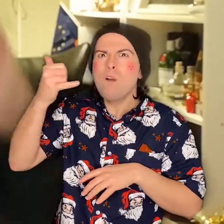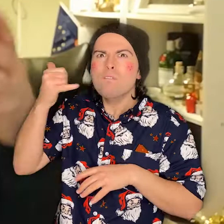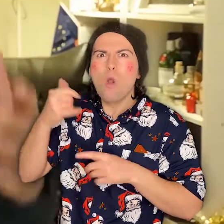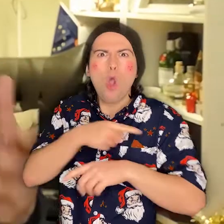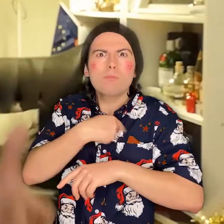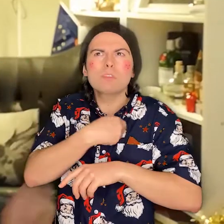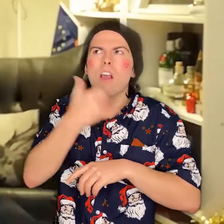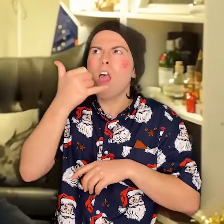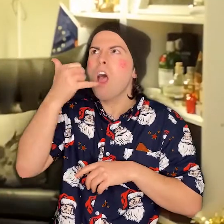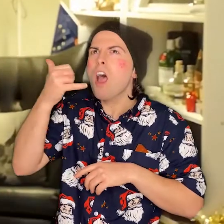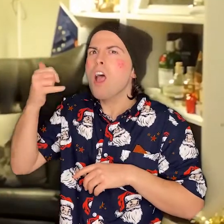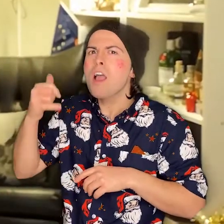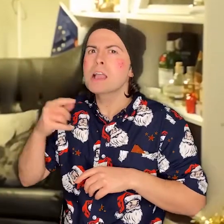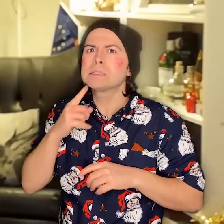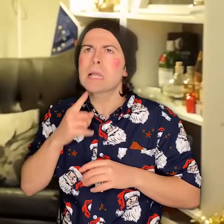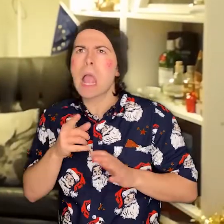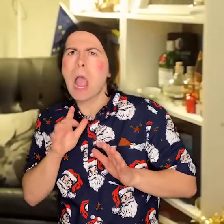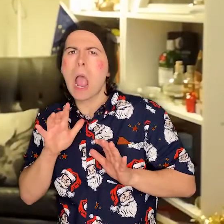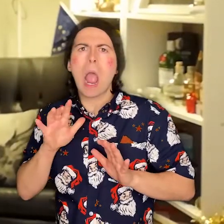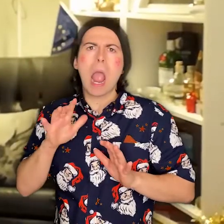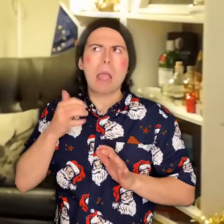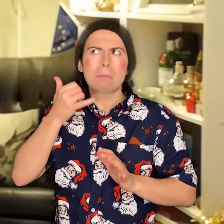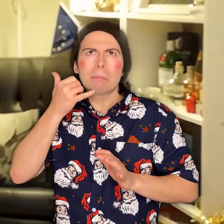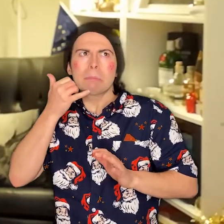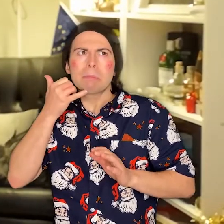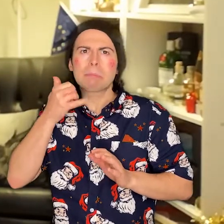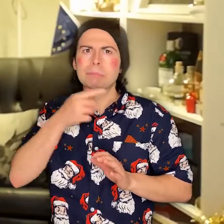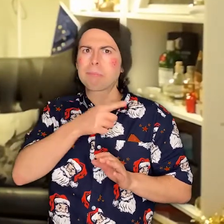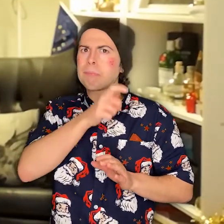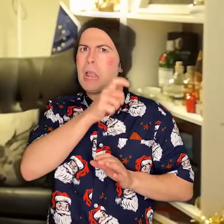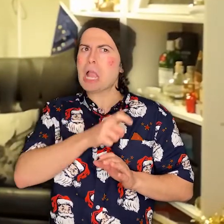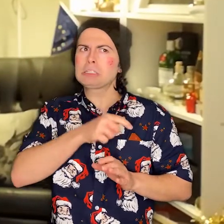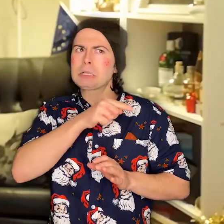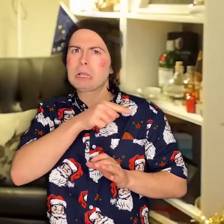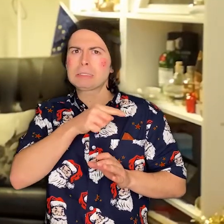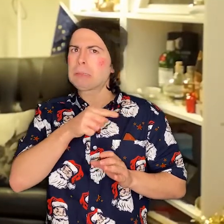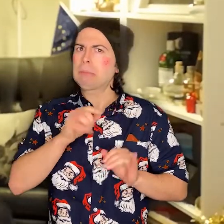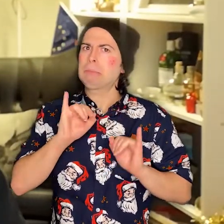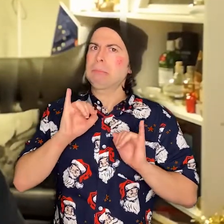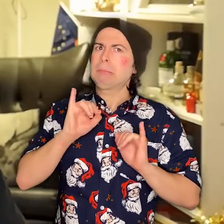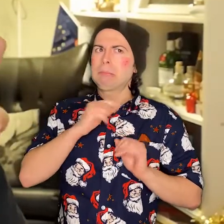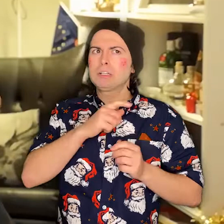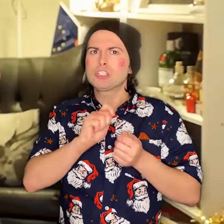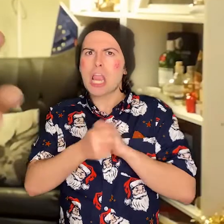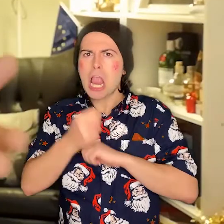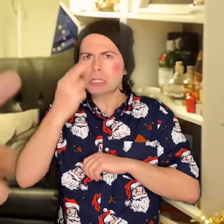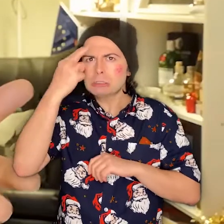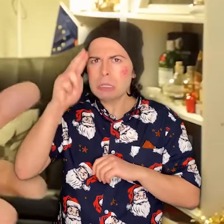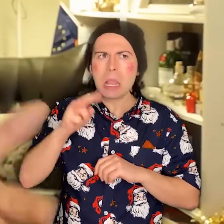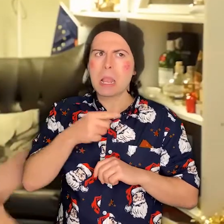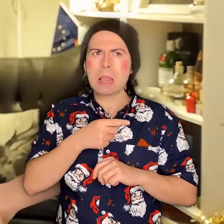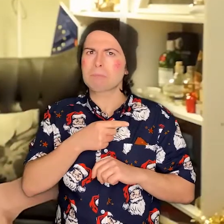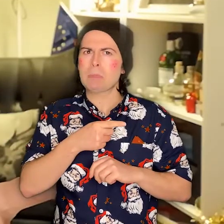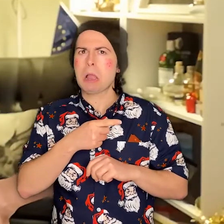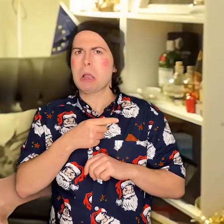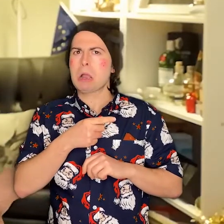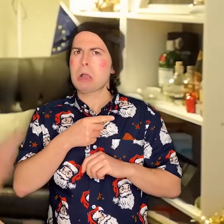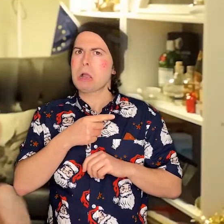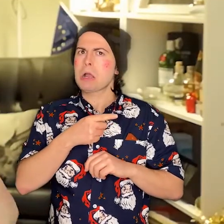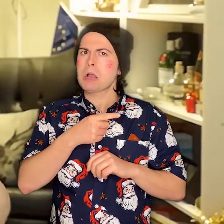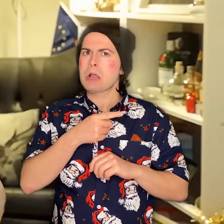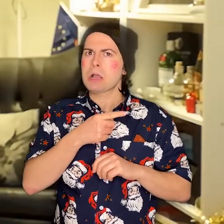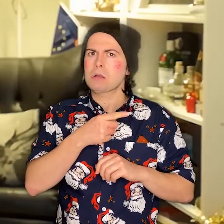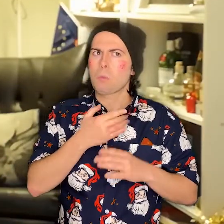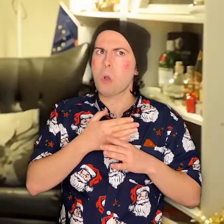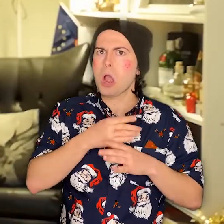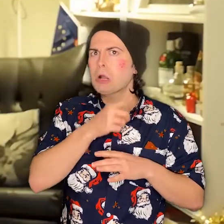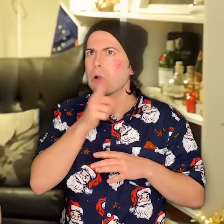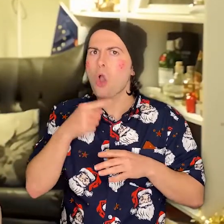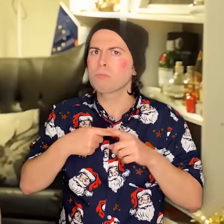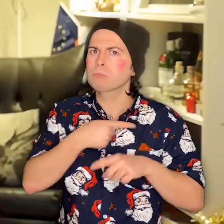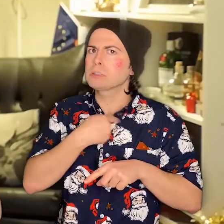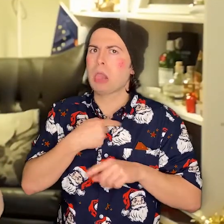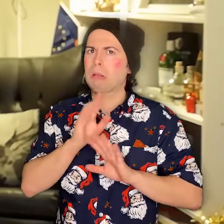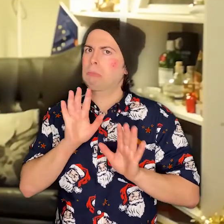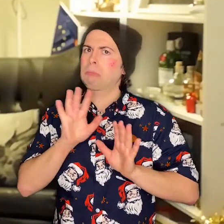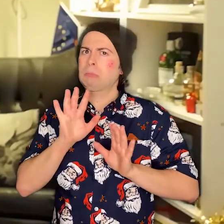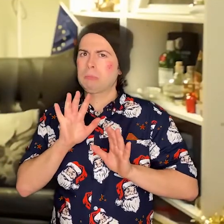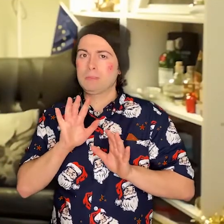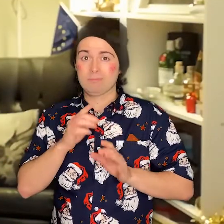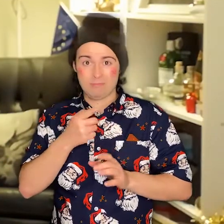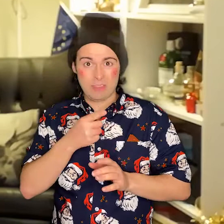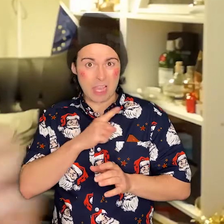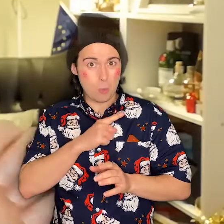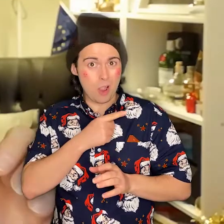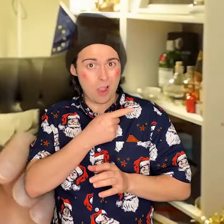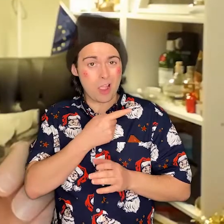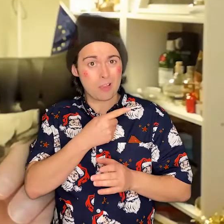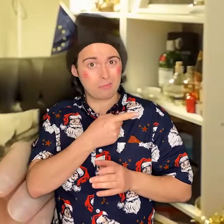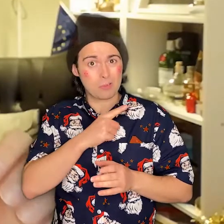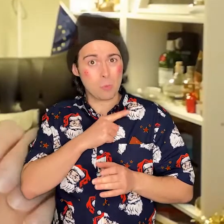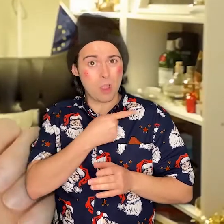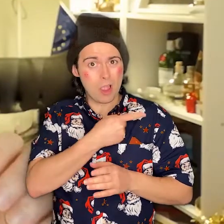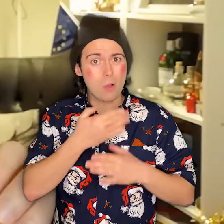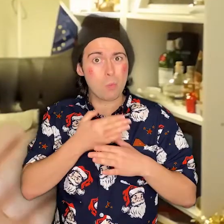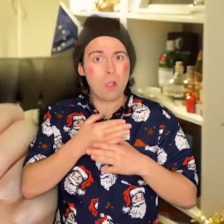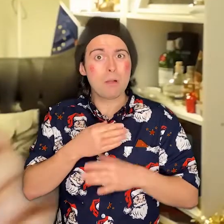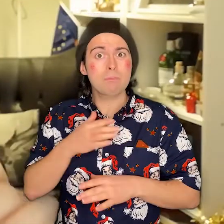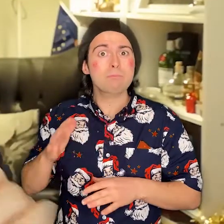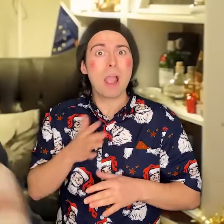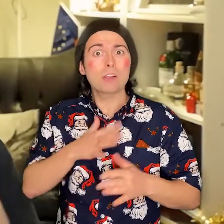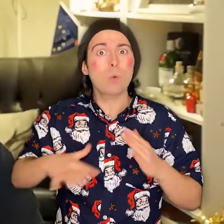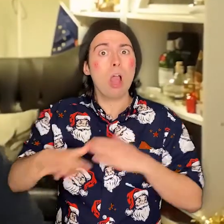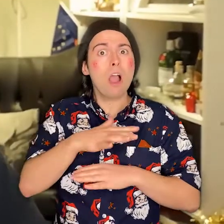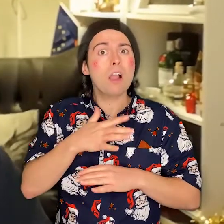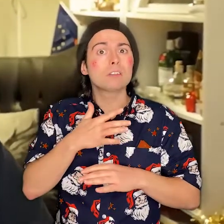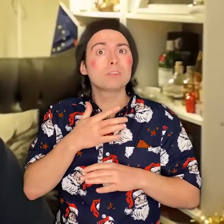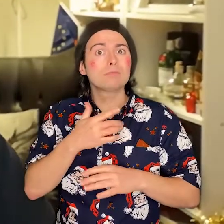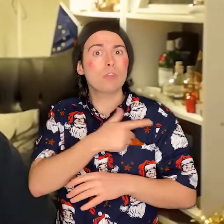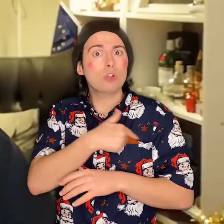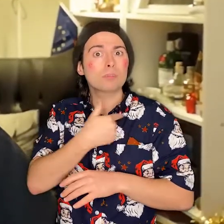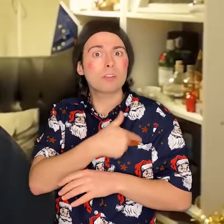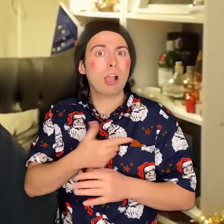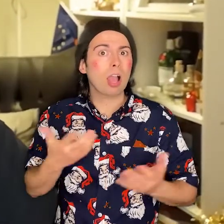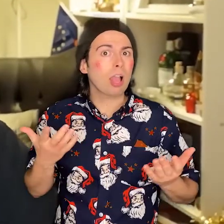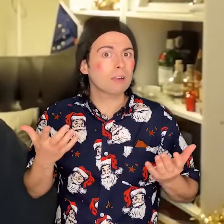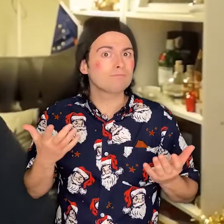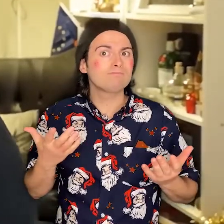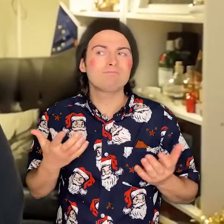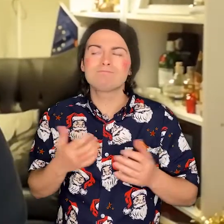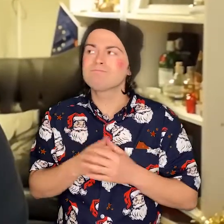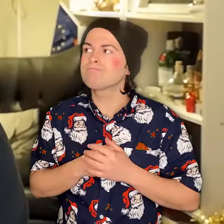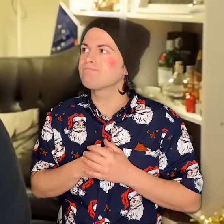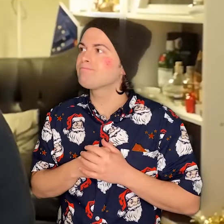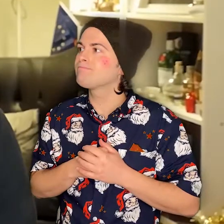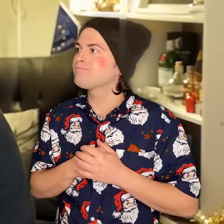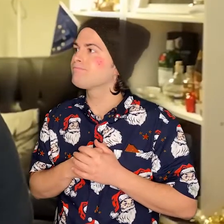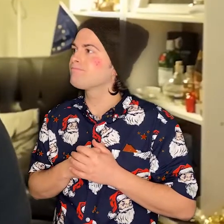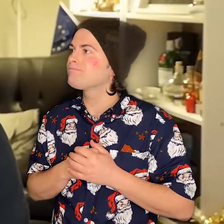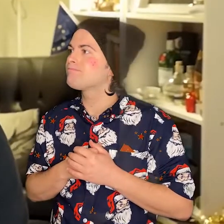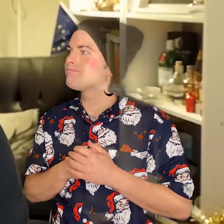Pantoland General was the only place he could get a job. Can she come stay with any of you? Anyone…please? I am desperate.